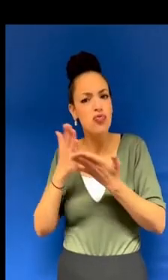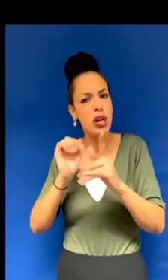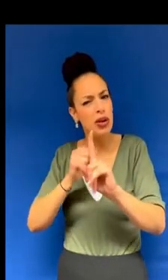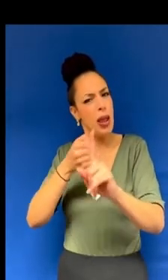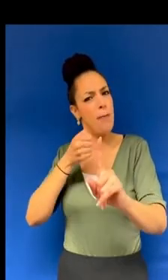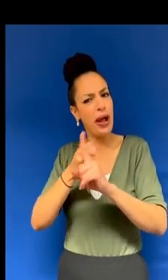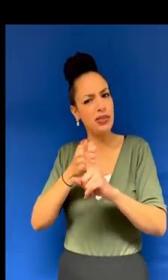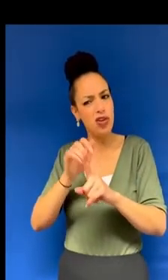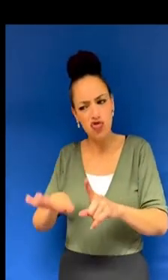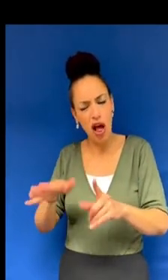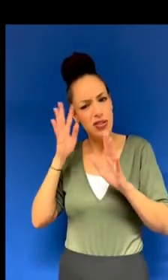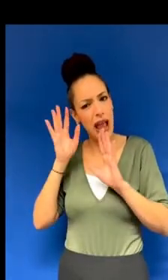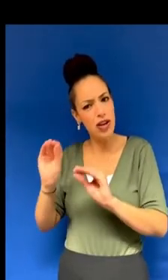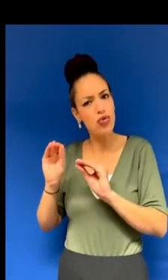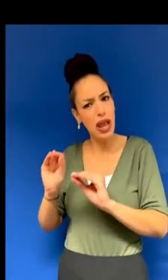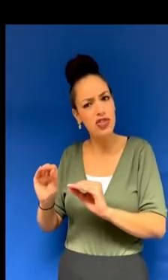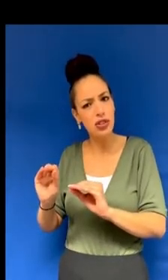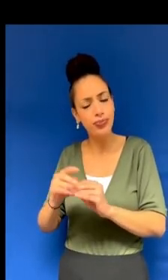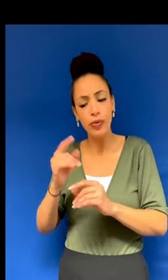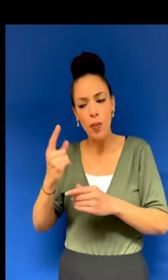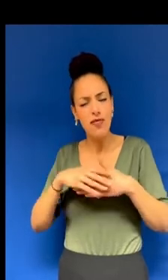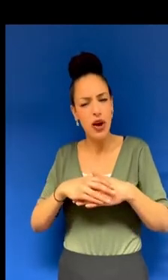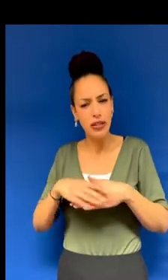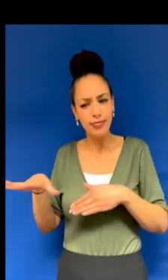is like proper far away, or like Hayes, or somewhere that's completely out of London,